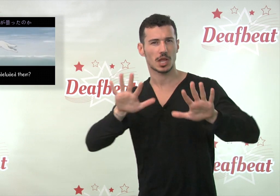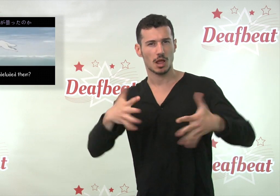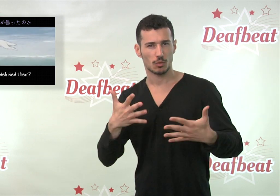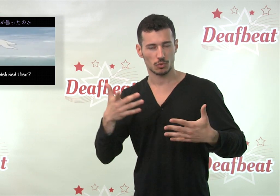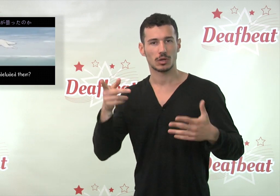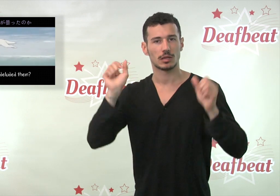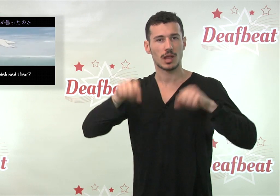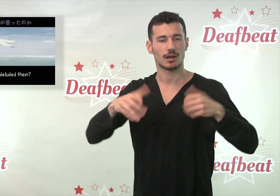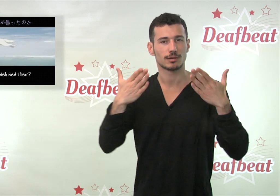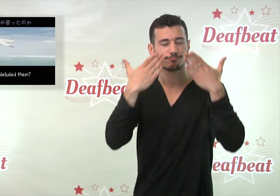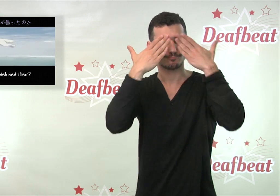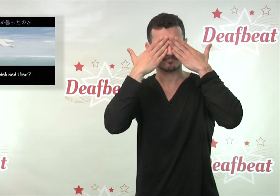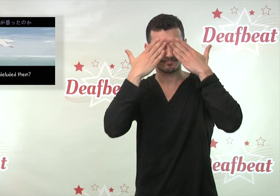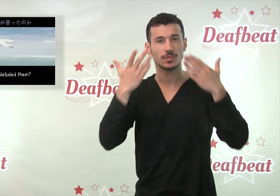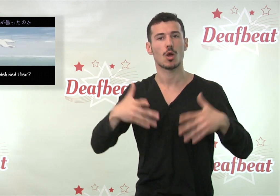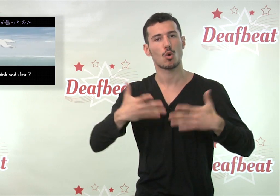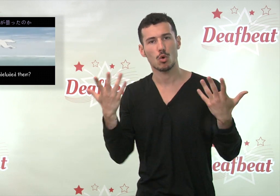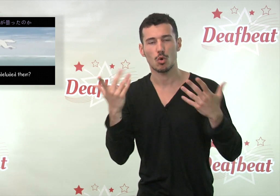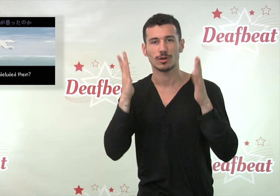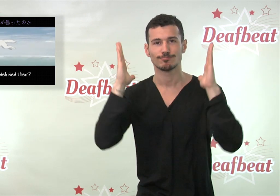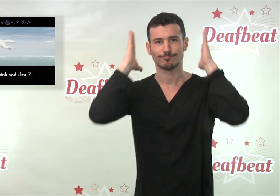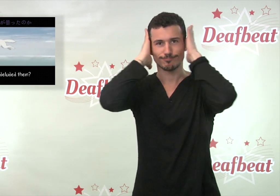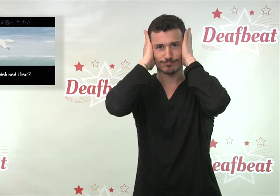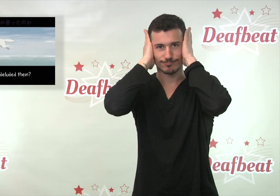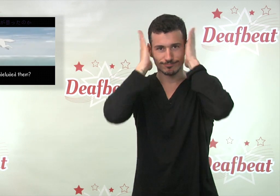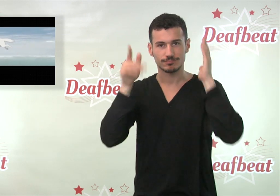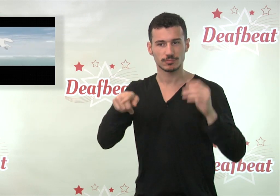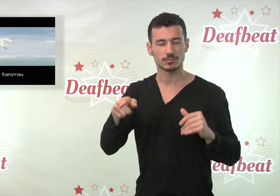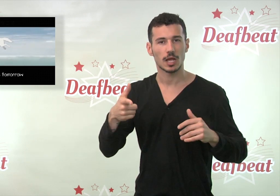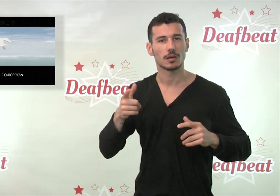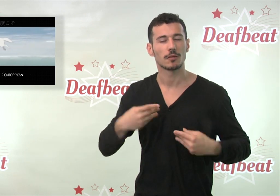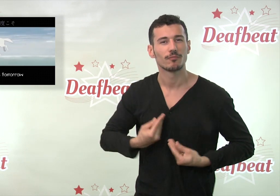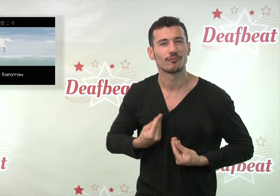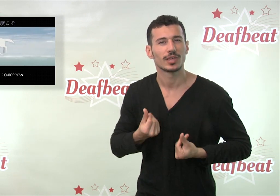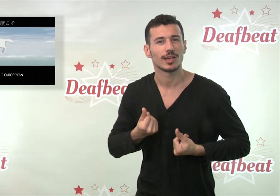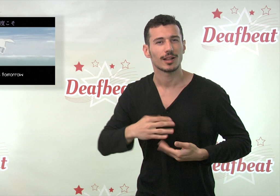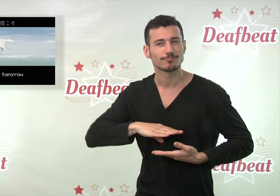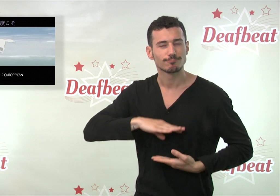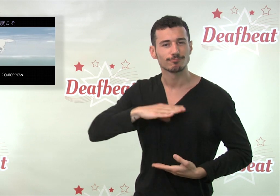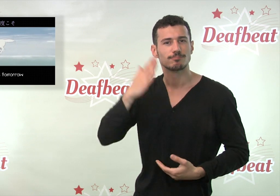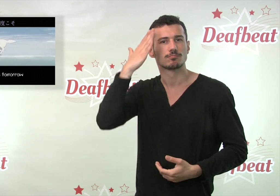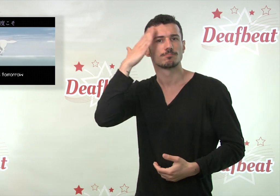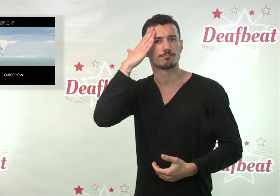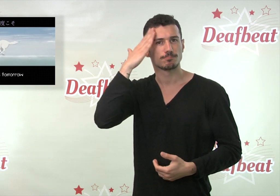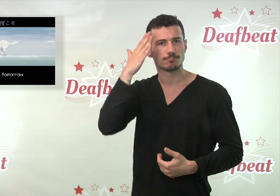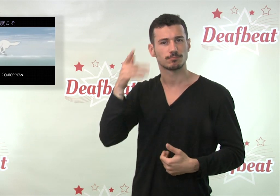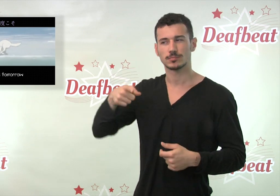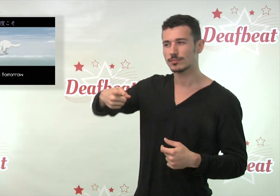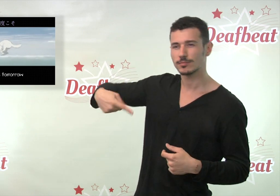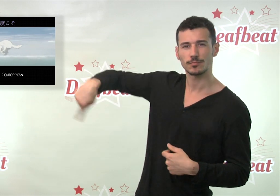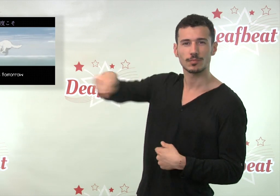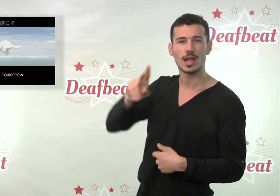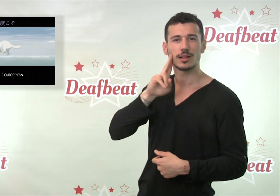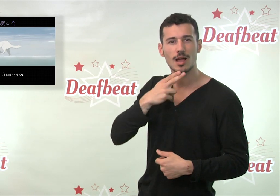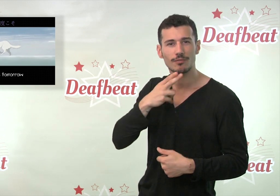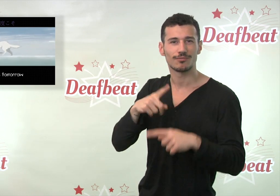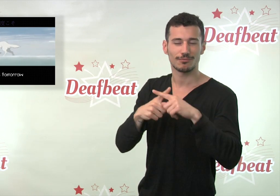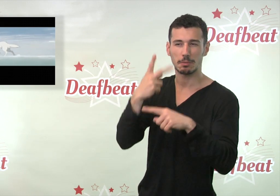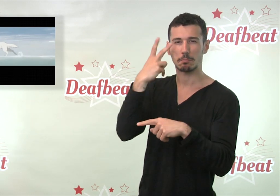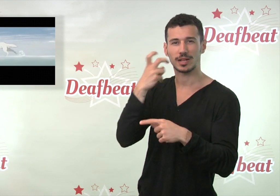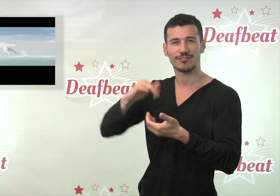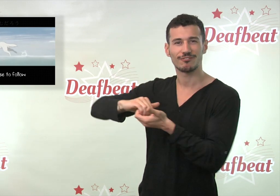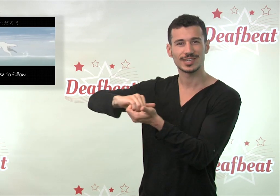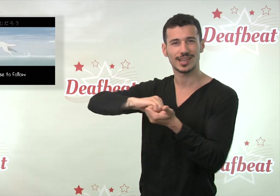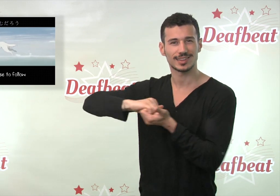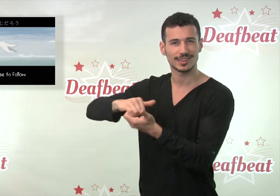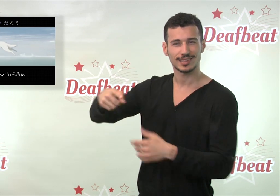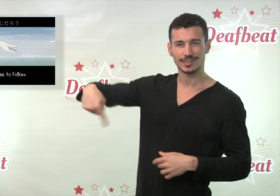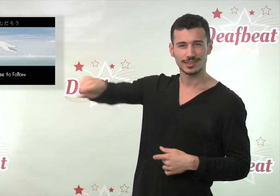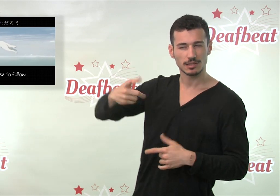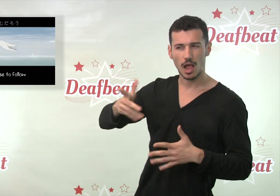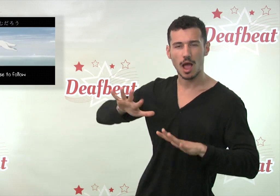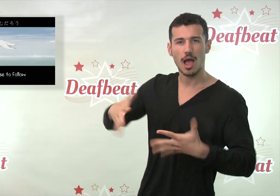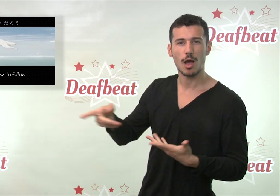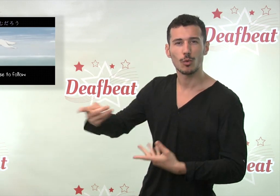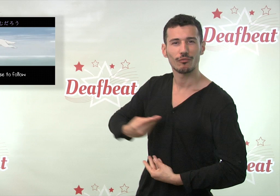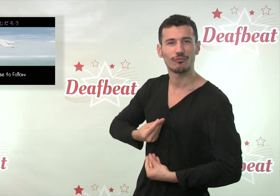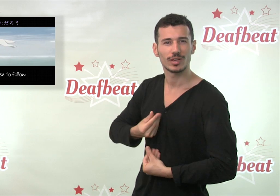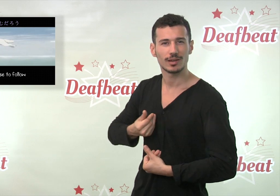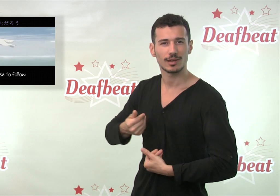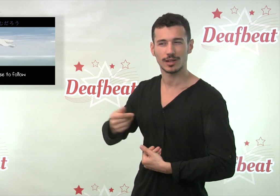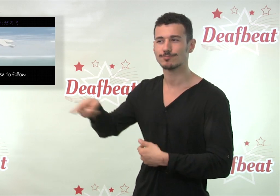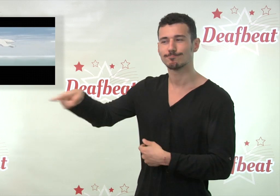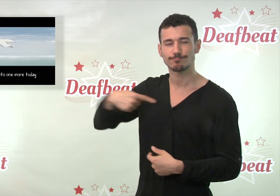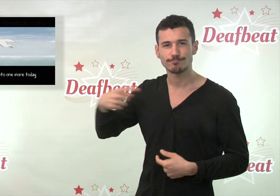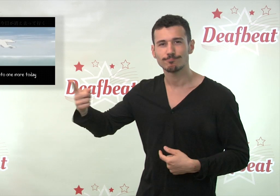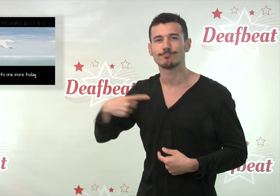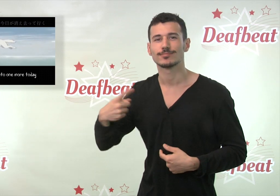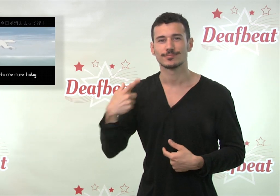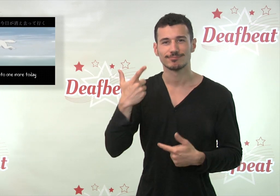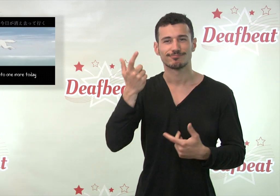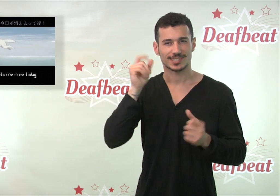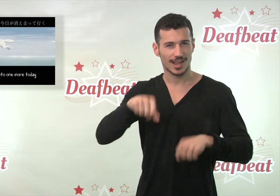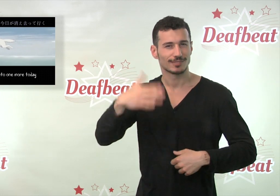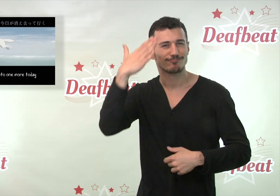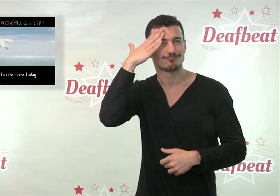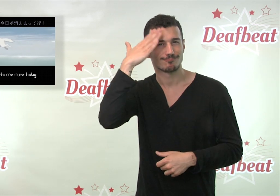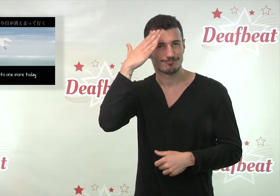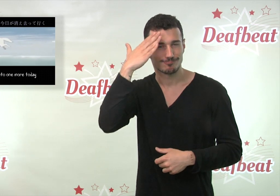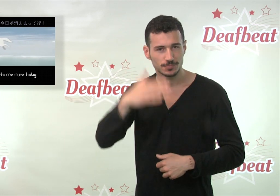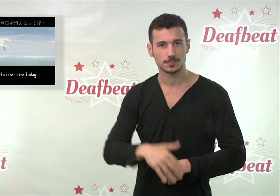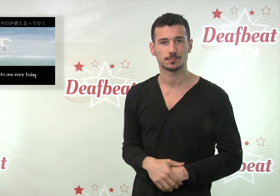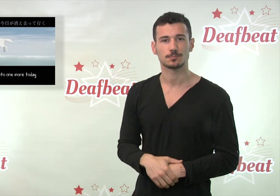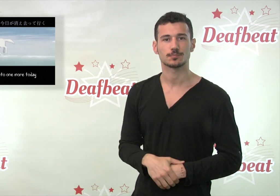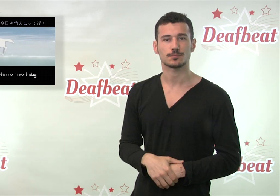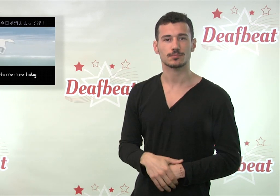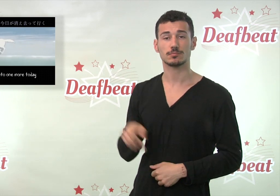close their eyes or cover their ears to experience what Deaf or Blind friends face.